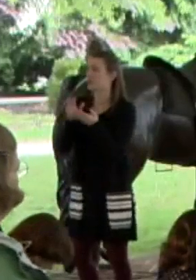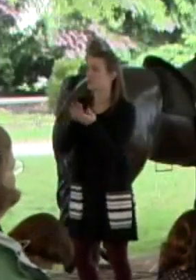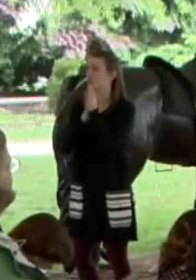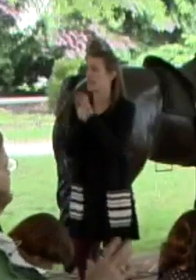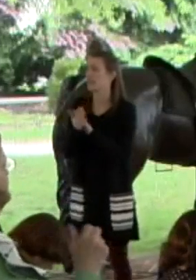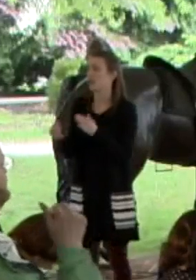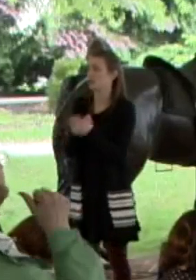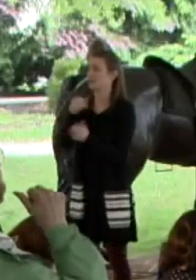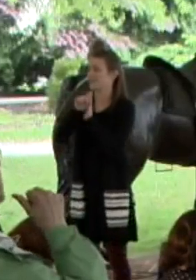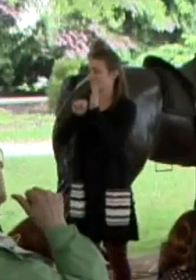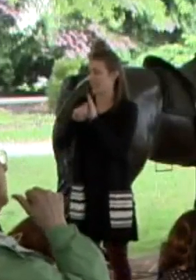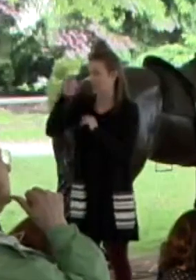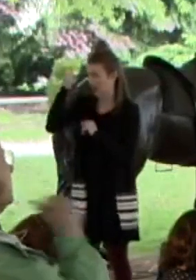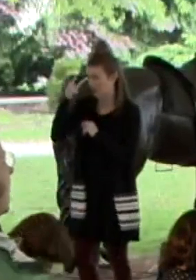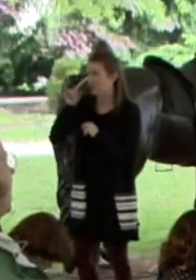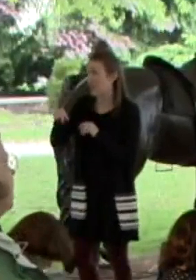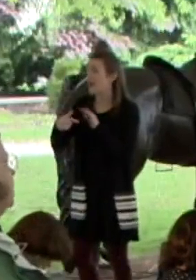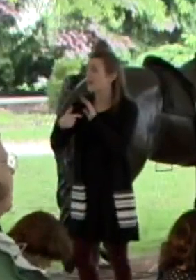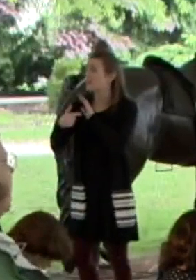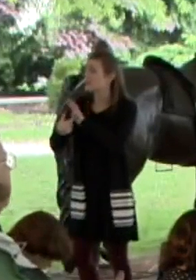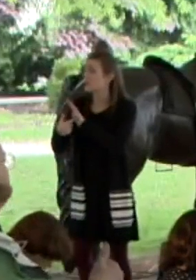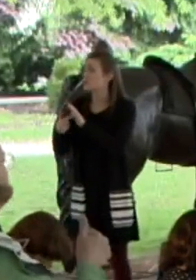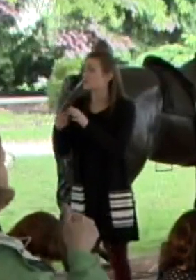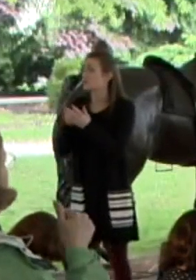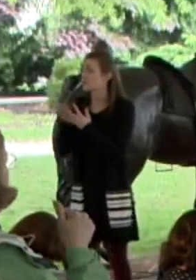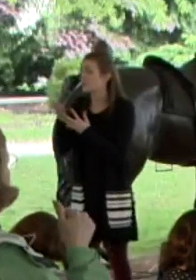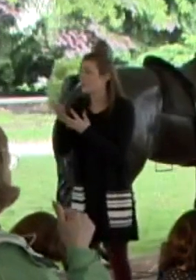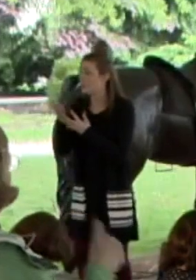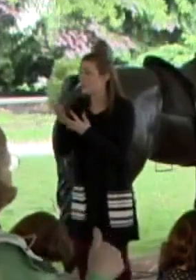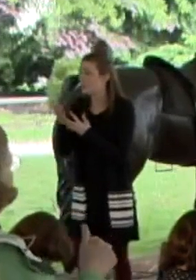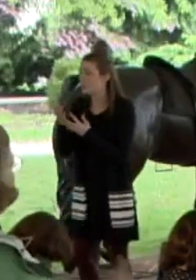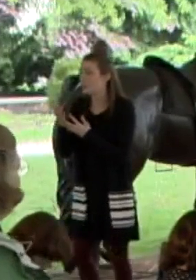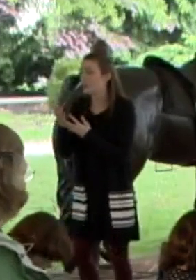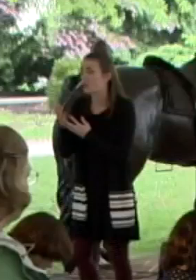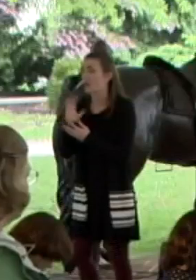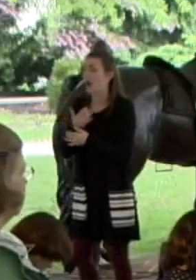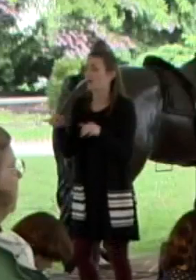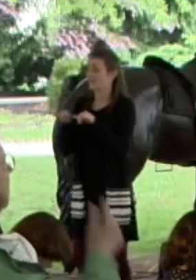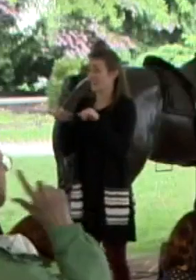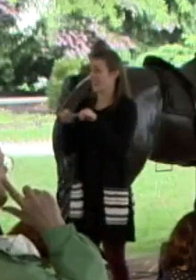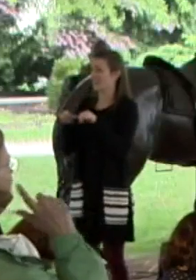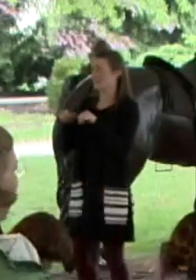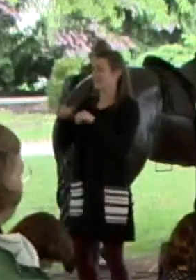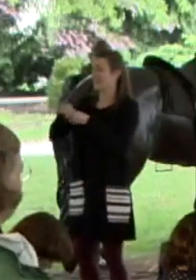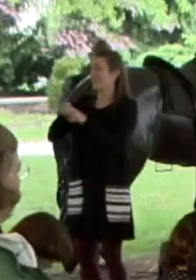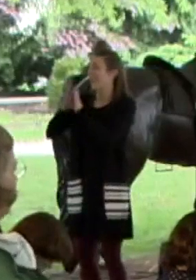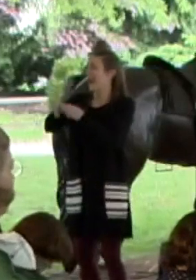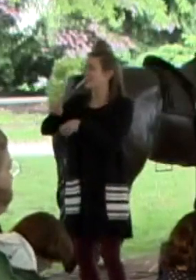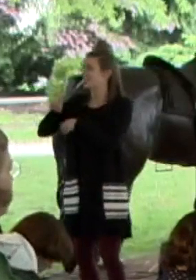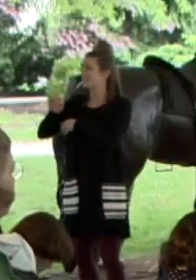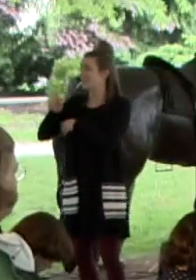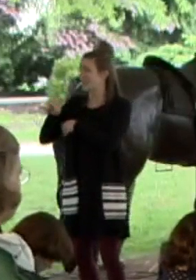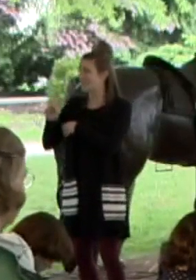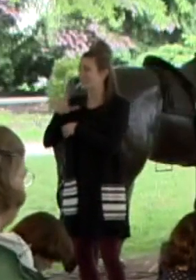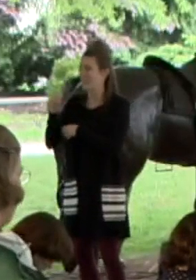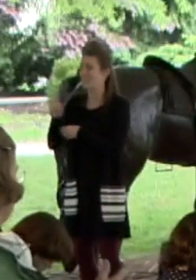COLONIAL GOVERNMENT AS OPPOSED TO BEING A NEW STATE GOVERNMENT